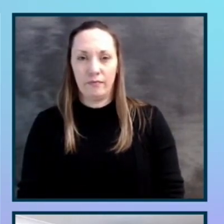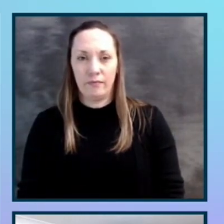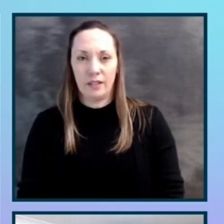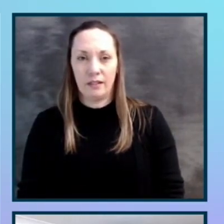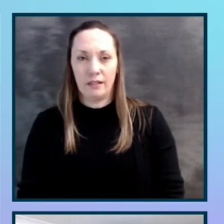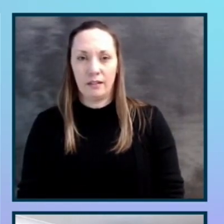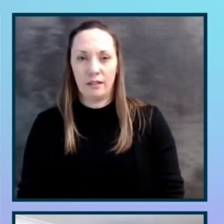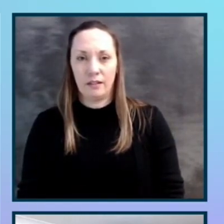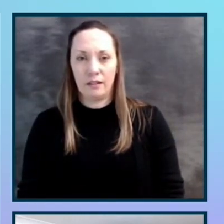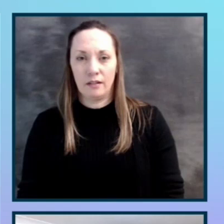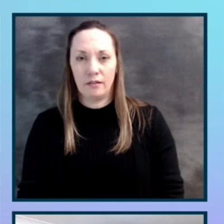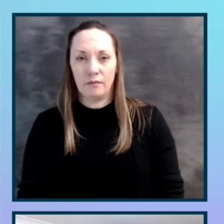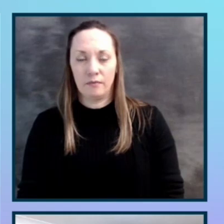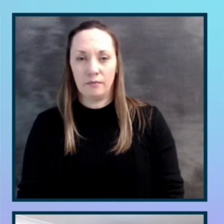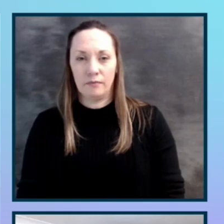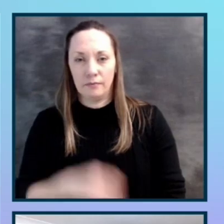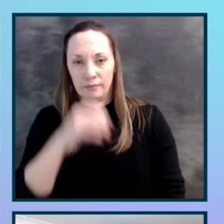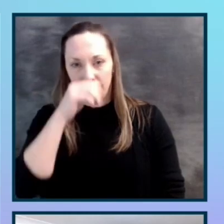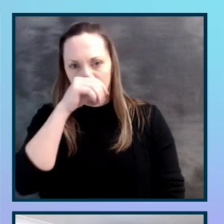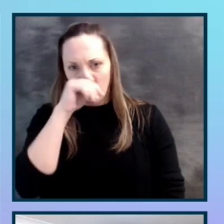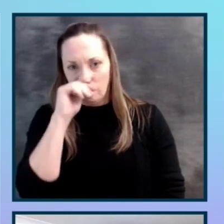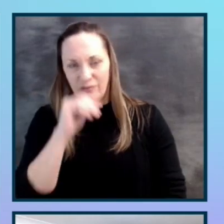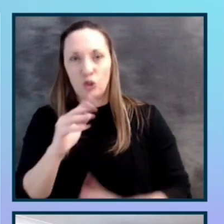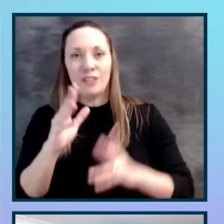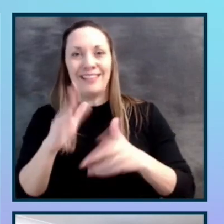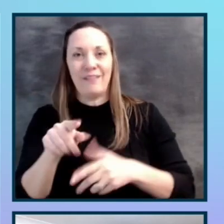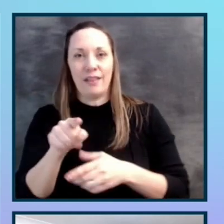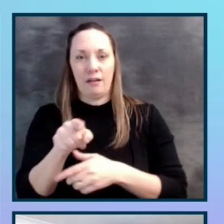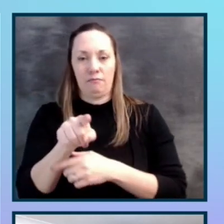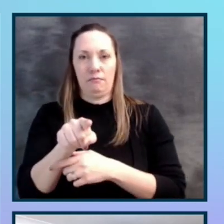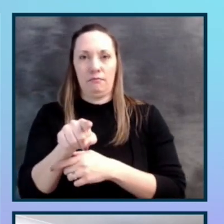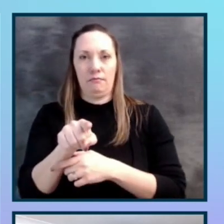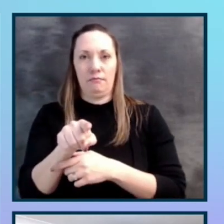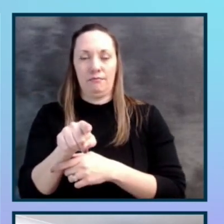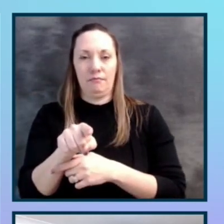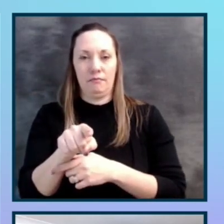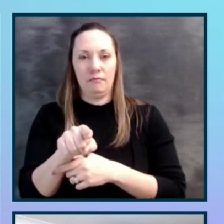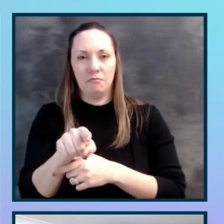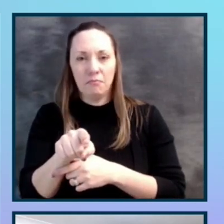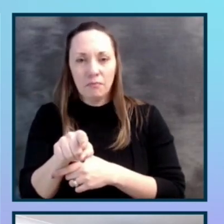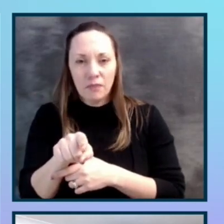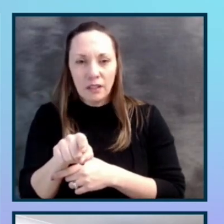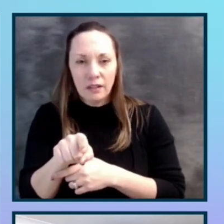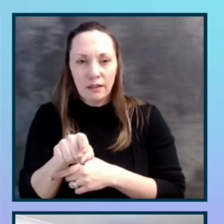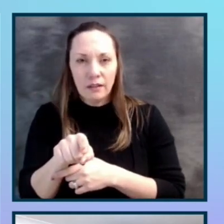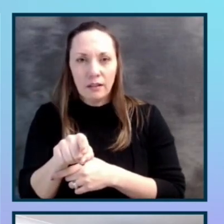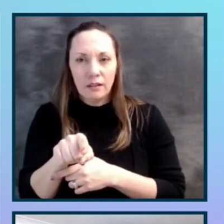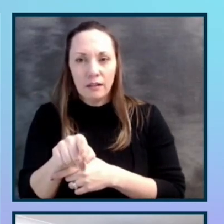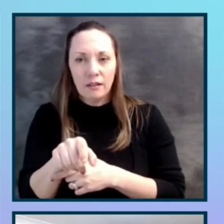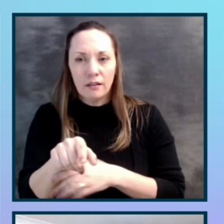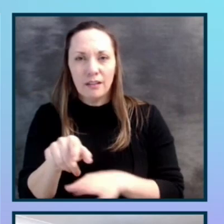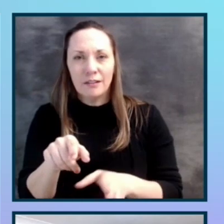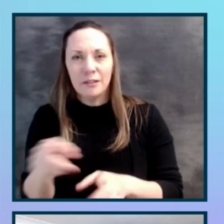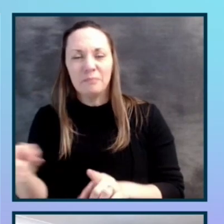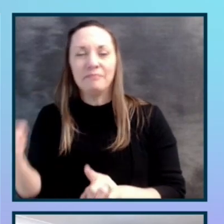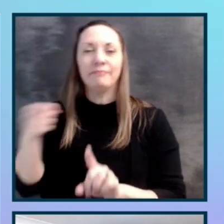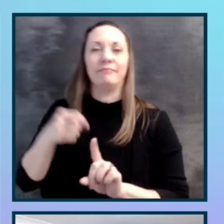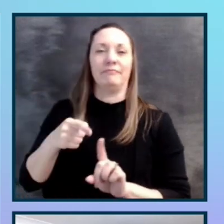Keep it there, just leave it there. And are you about out cannon now? Yeah, so that was Meina